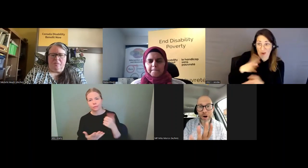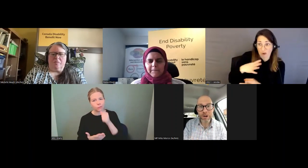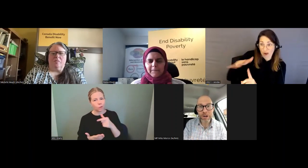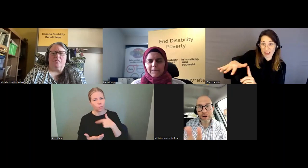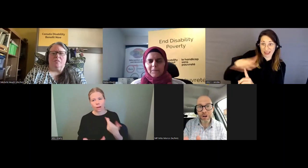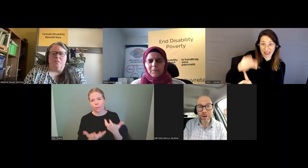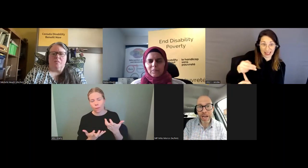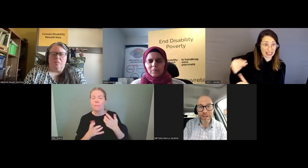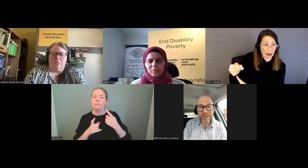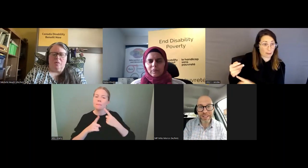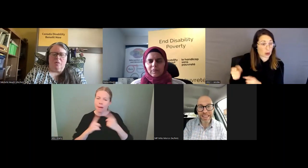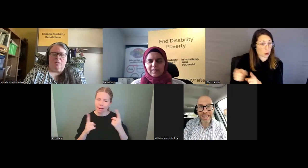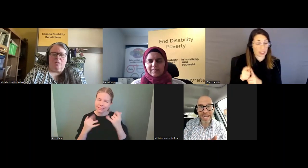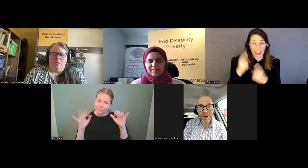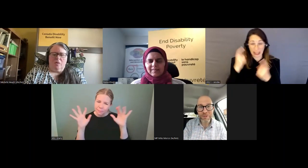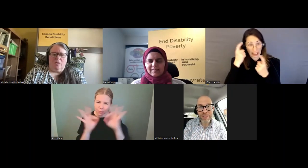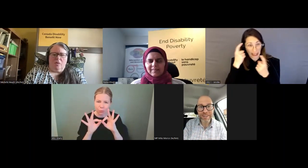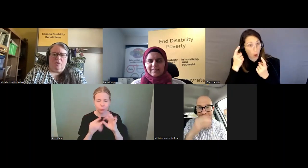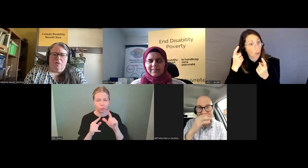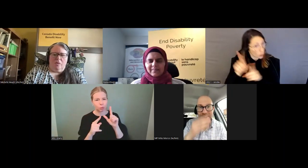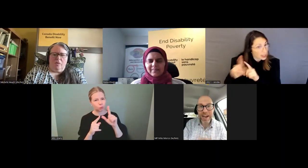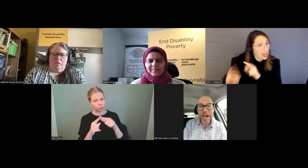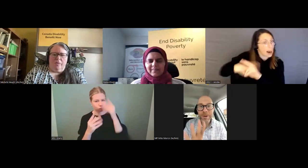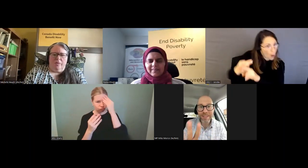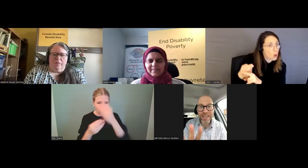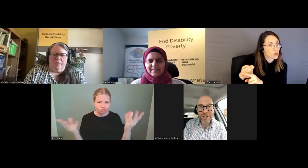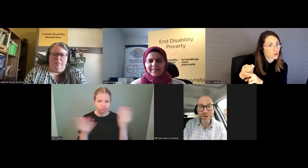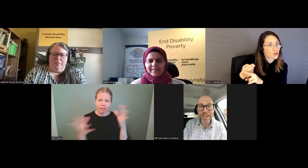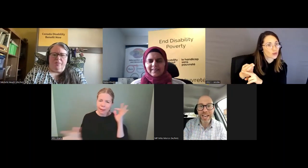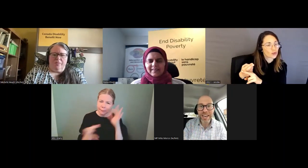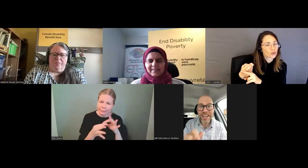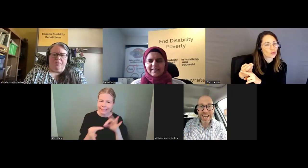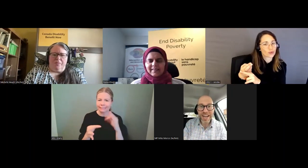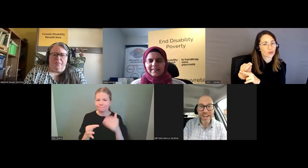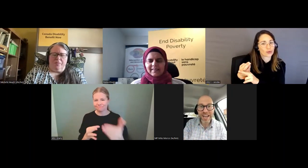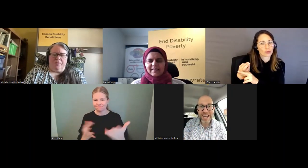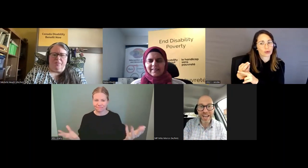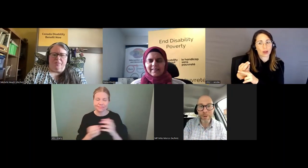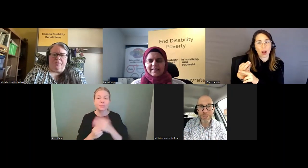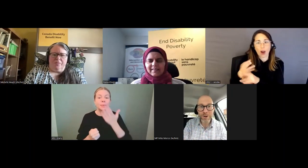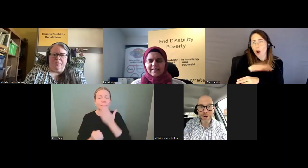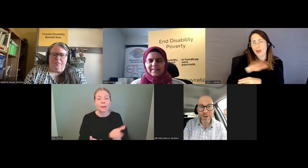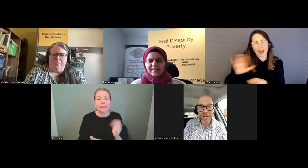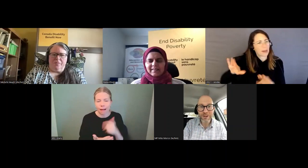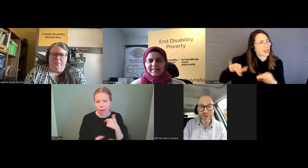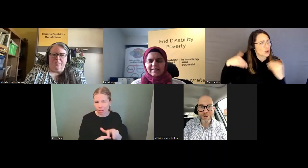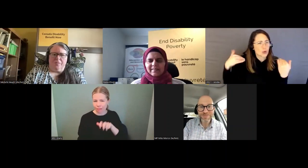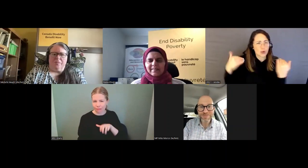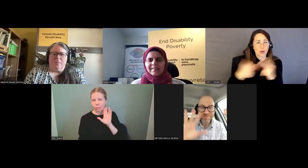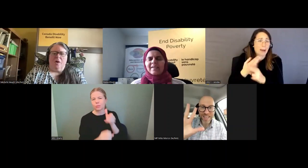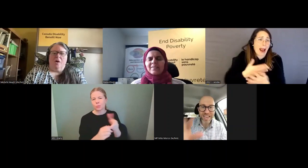I'LL GO TO ALLOW THAT TO HAPPEN. THANK YOU AGAIN AND I'LL JOIN YOU AGAIN SOON.